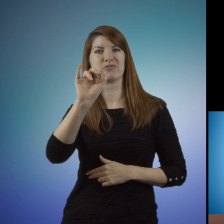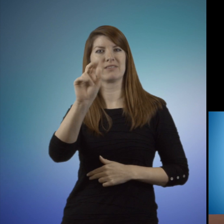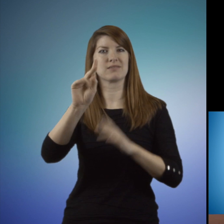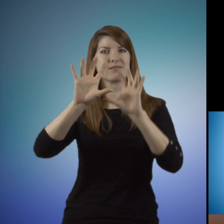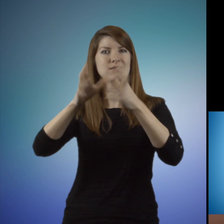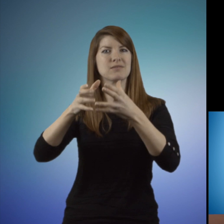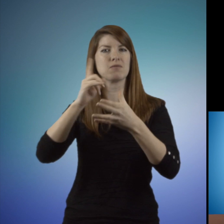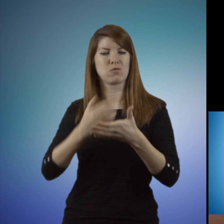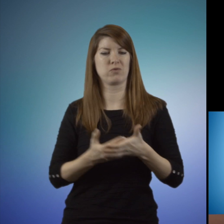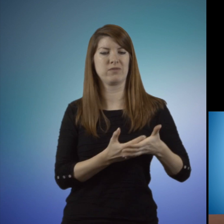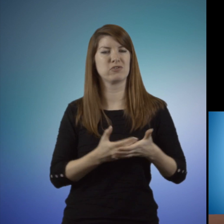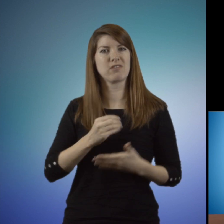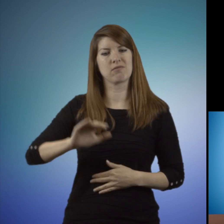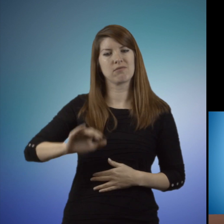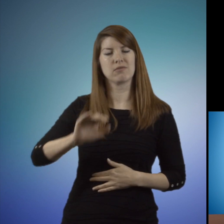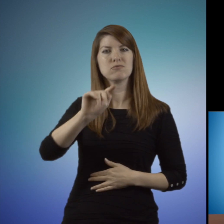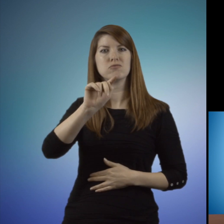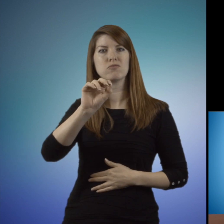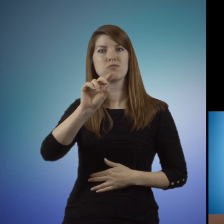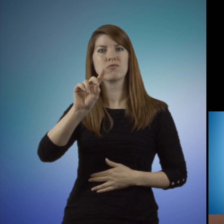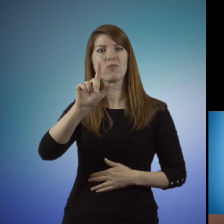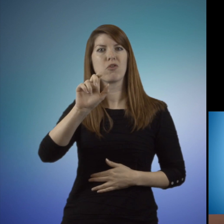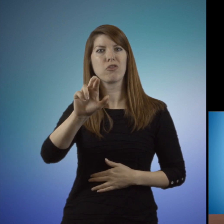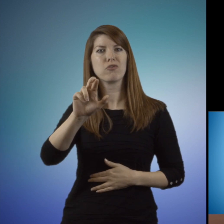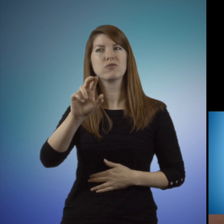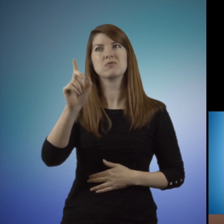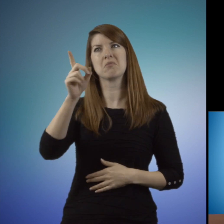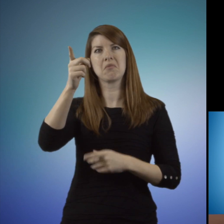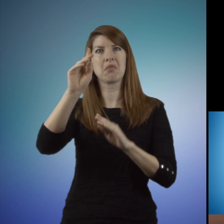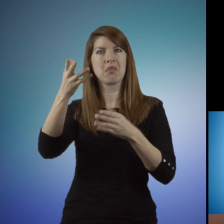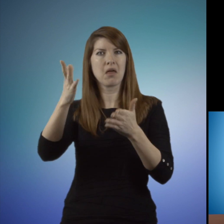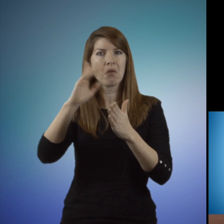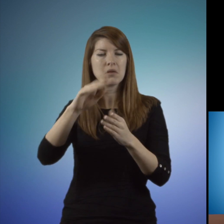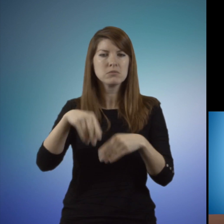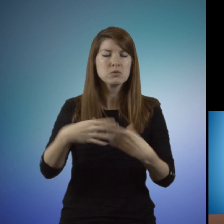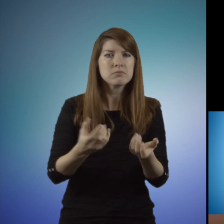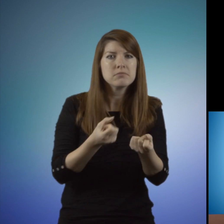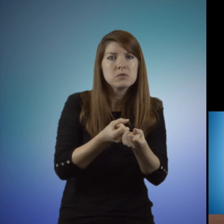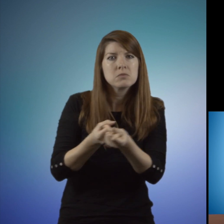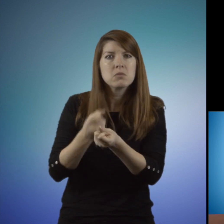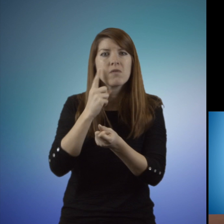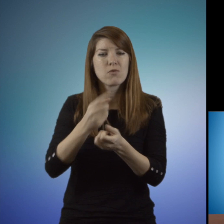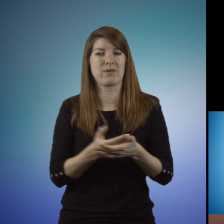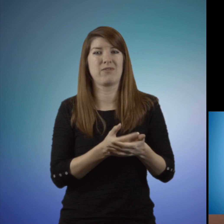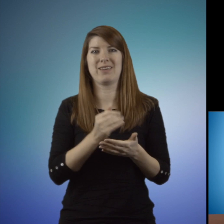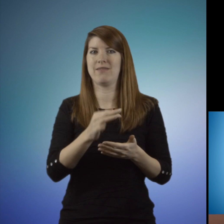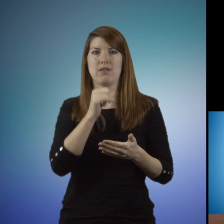where they can serve infants or support infants if they're not meeting the eligibility definition.